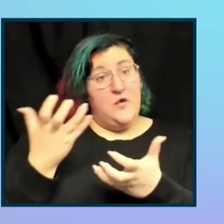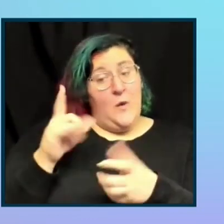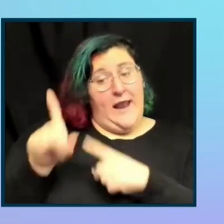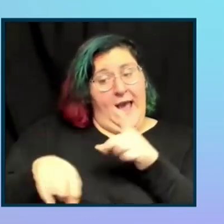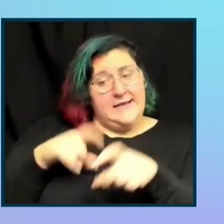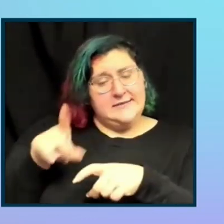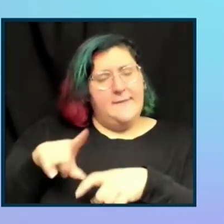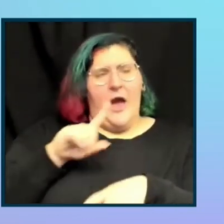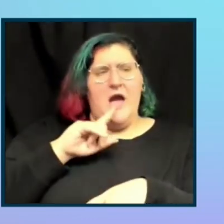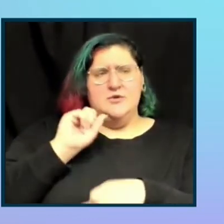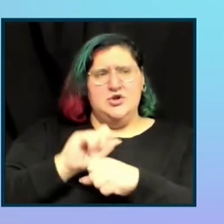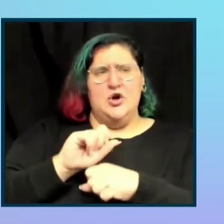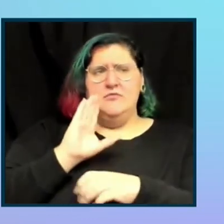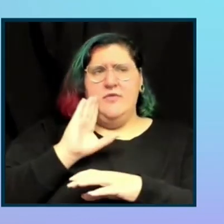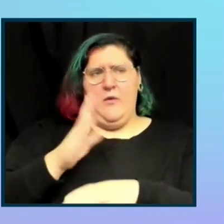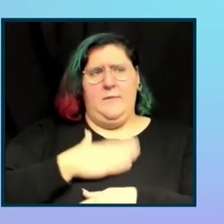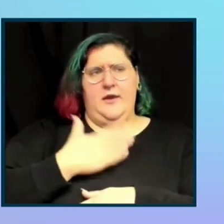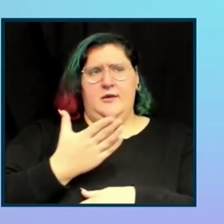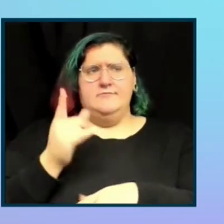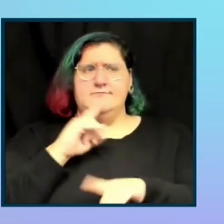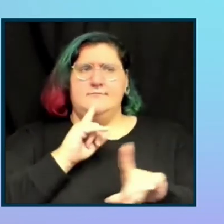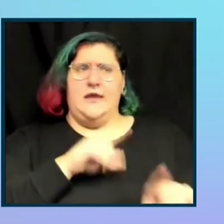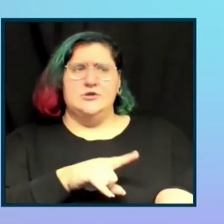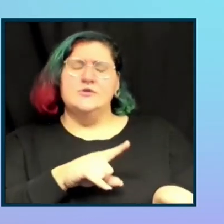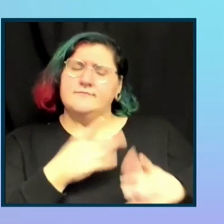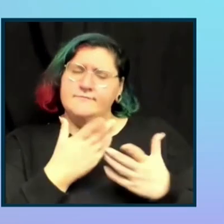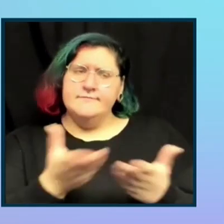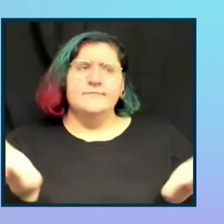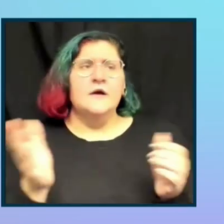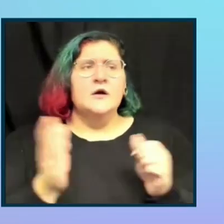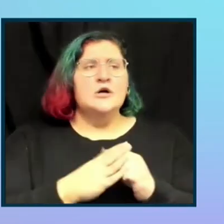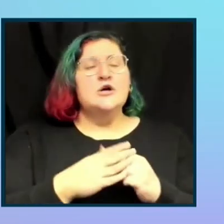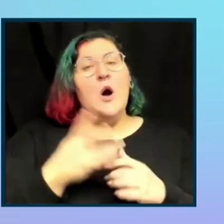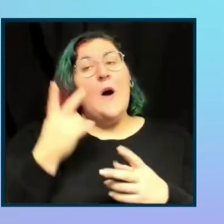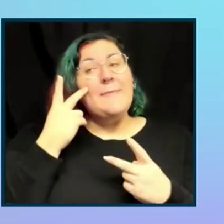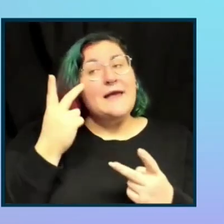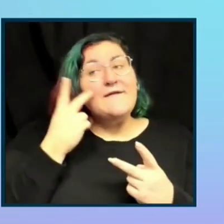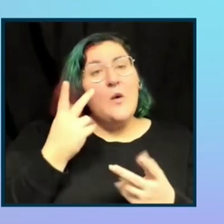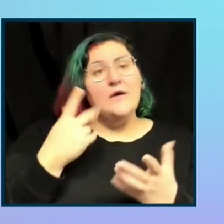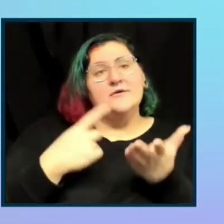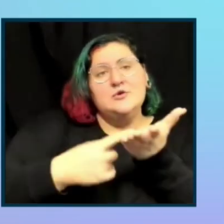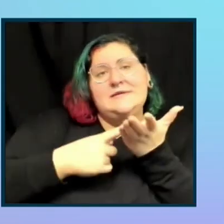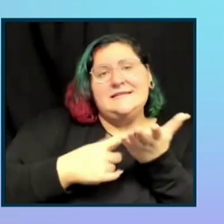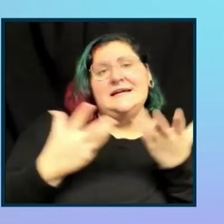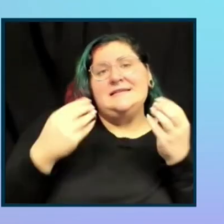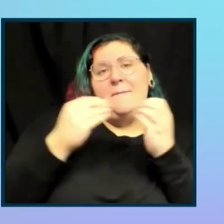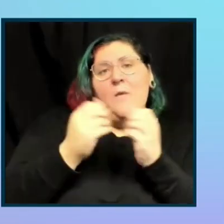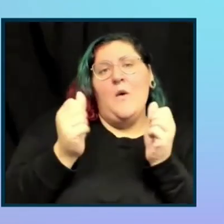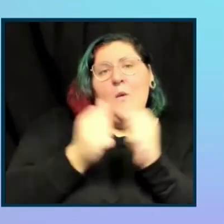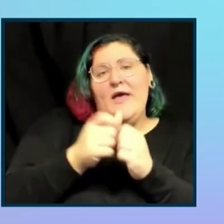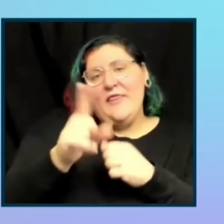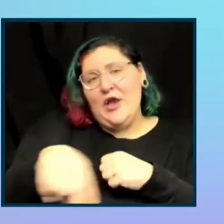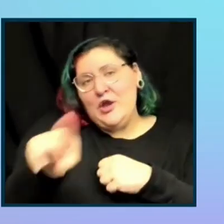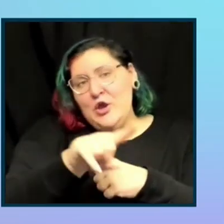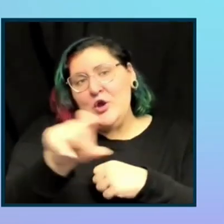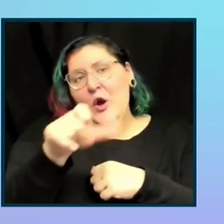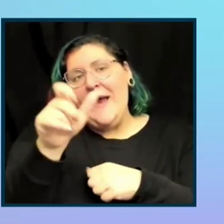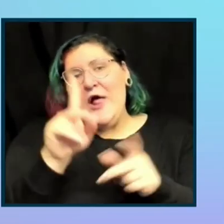So, in which case I look forward to hopefully conversing further with you and others of a similar interest as well in hopefully the near future.